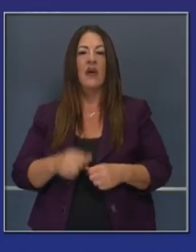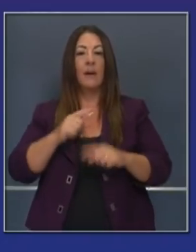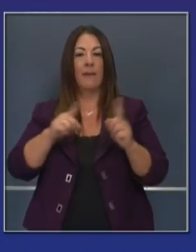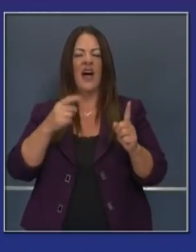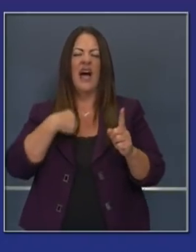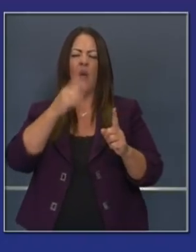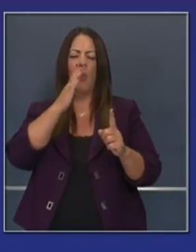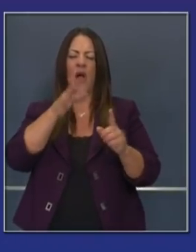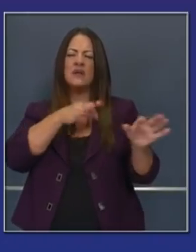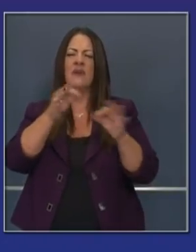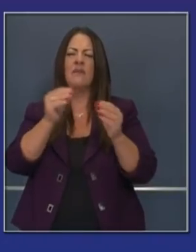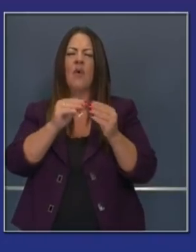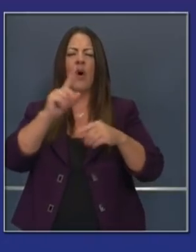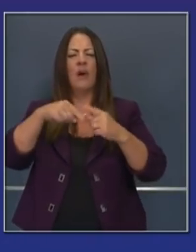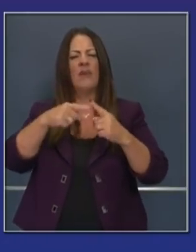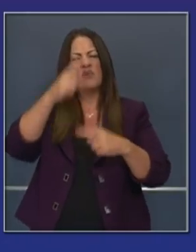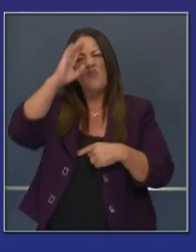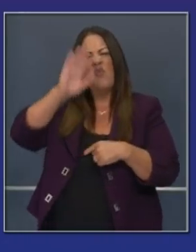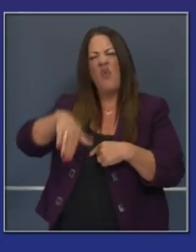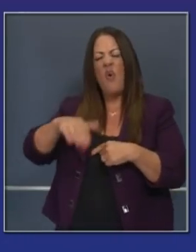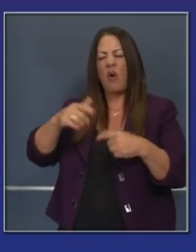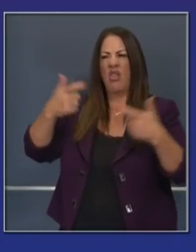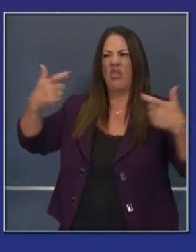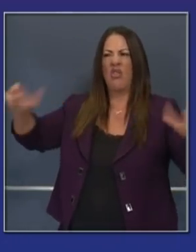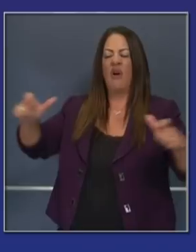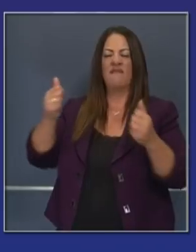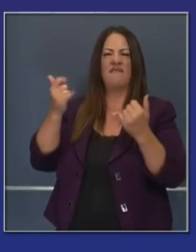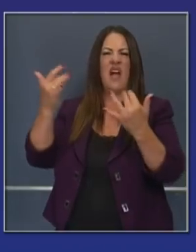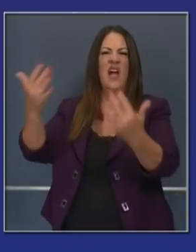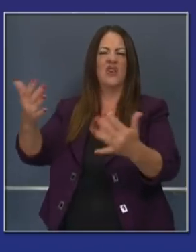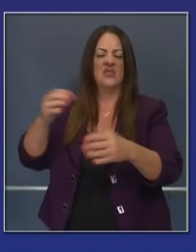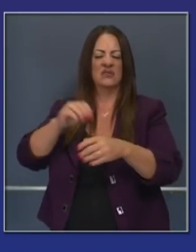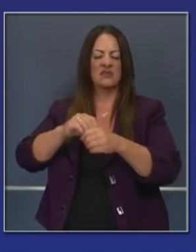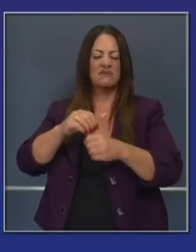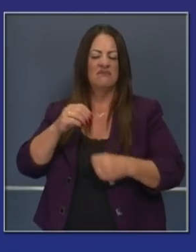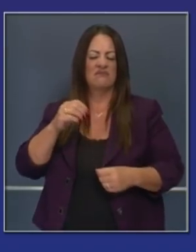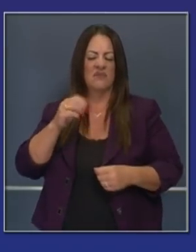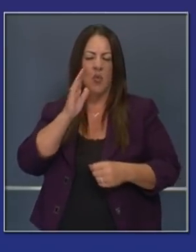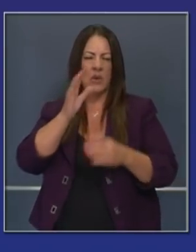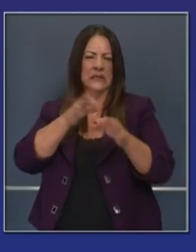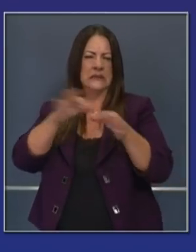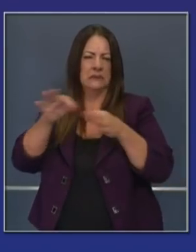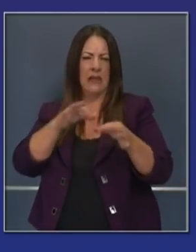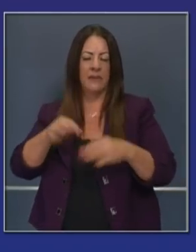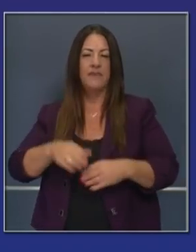AND OUR MUTUAL AID SYSTEM UP AND DOWN THE STATE OF CALIFORNIA. STILL, BECAUSE OF TWO LARGER